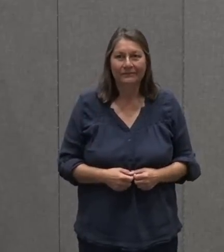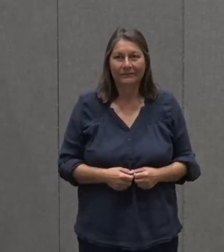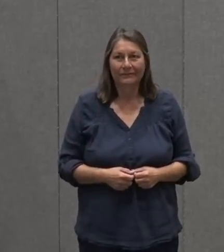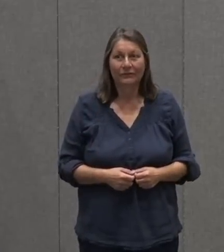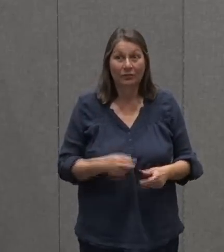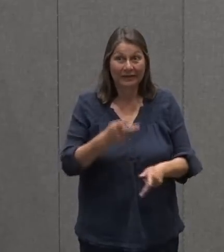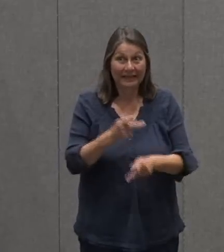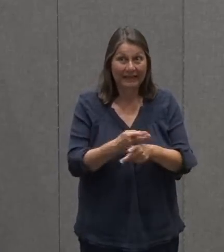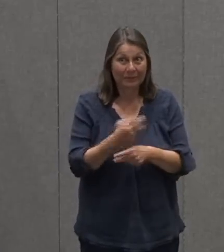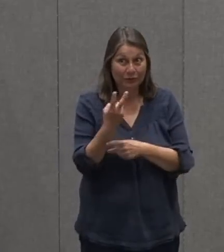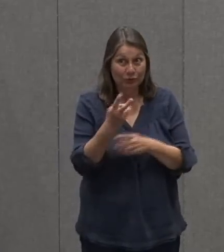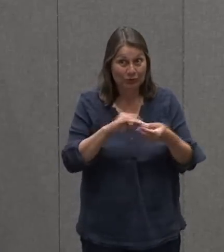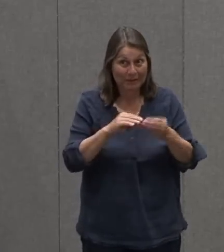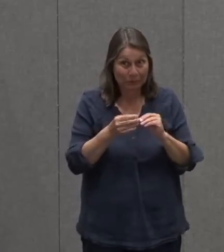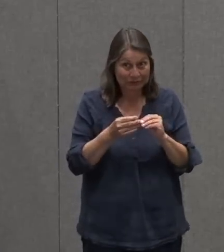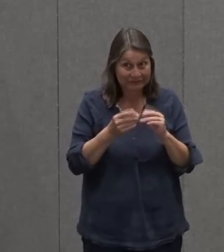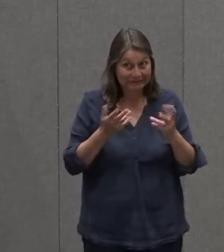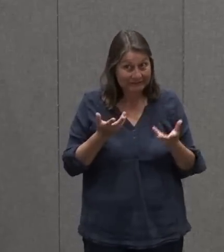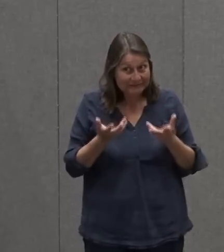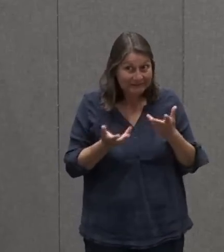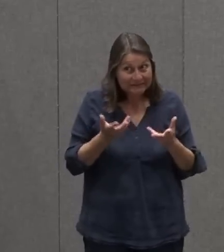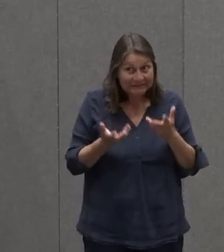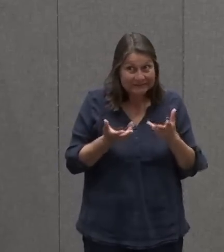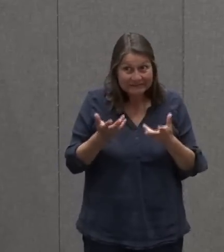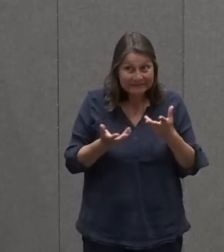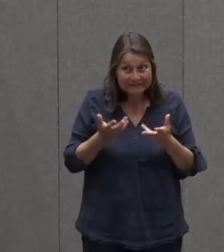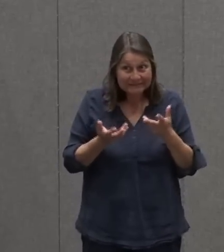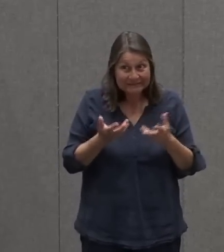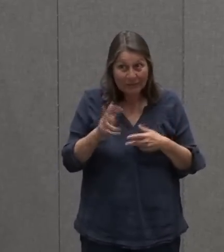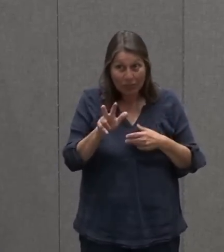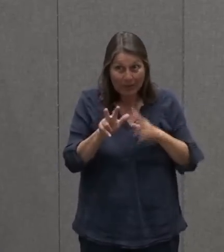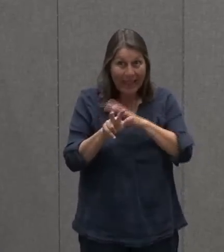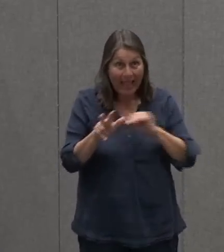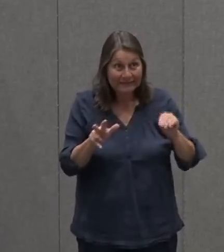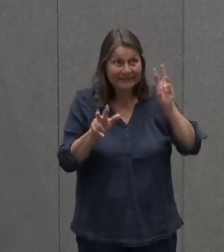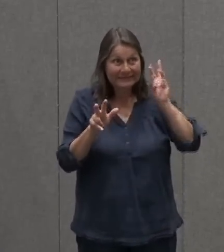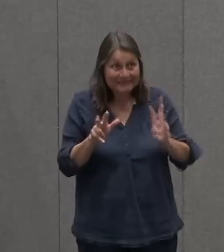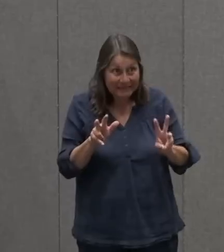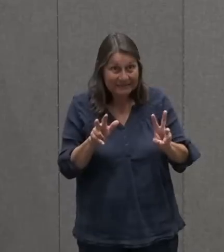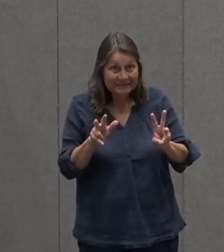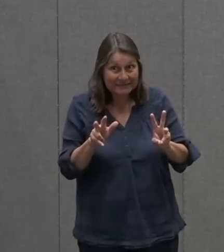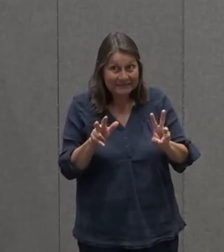and see where we get? Three and six? Sure.